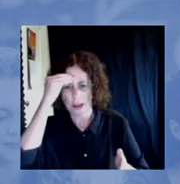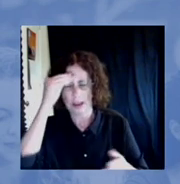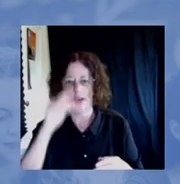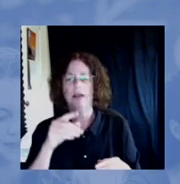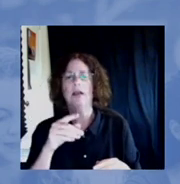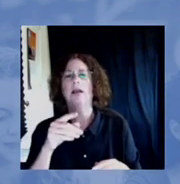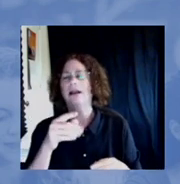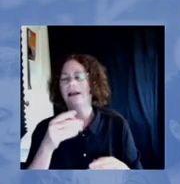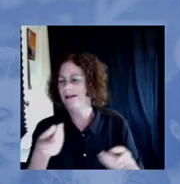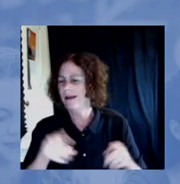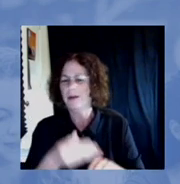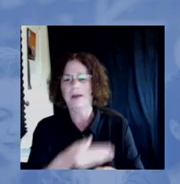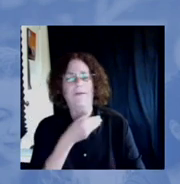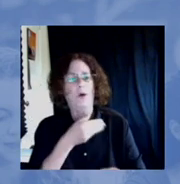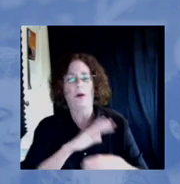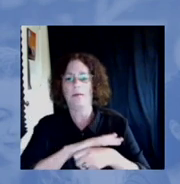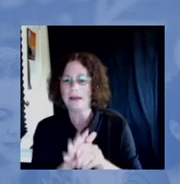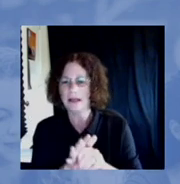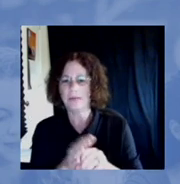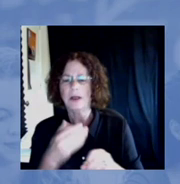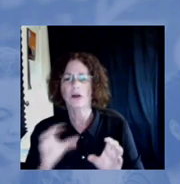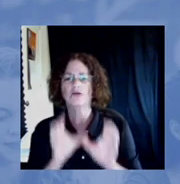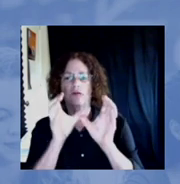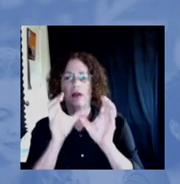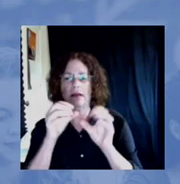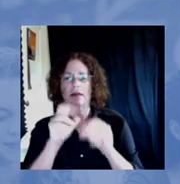AND THERE WAS A CRISIS IN AMERICA THAT PRECEDED THE PANDEMIC.